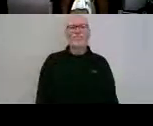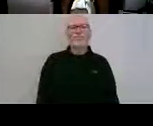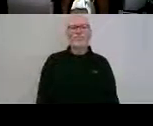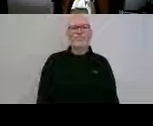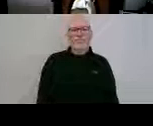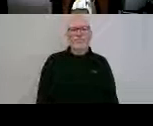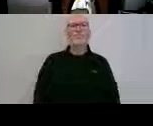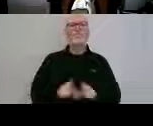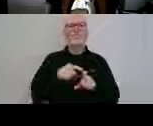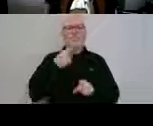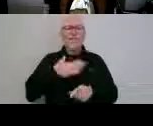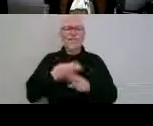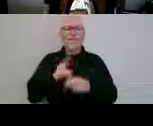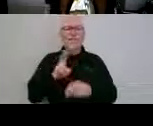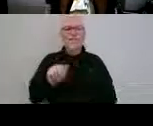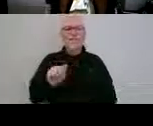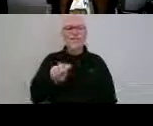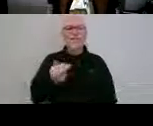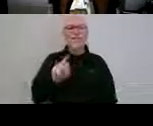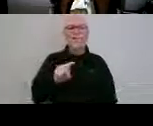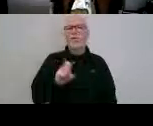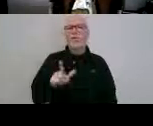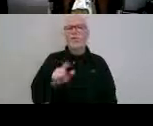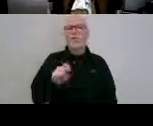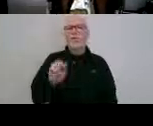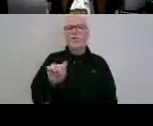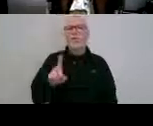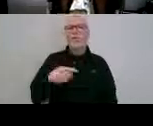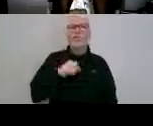Like I said, I'm Una Hartzell-Baird. My pronouns are she/her